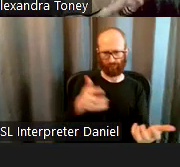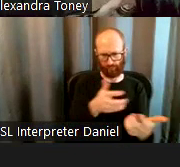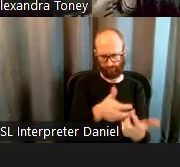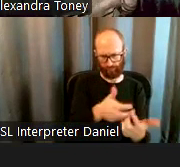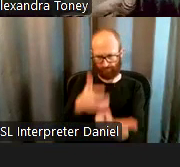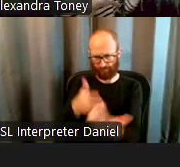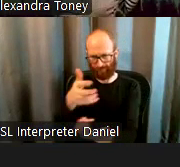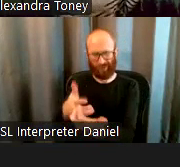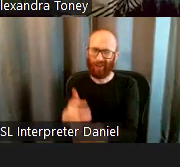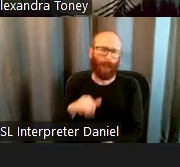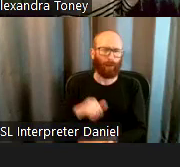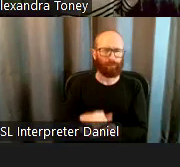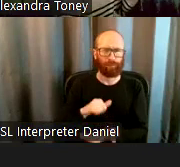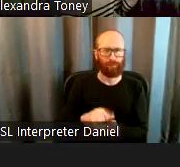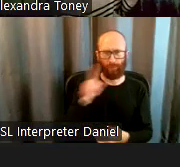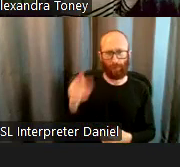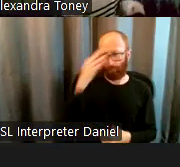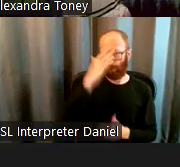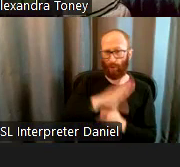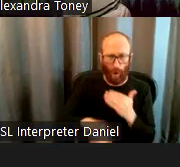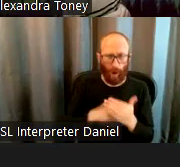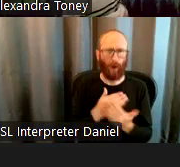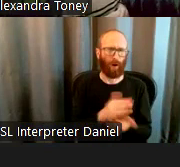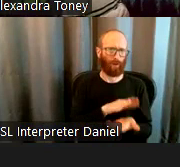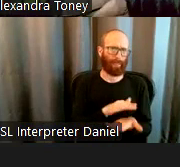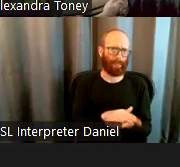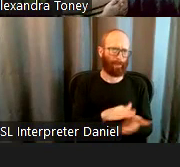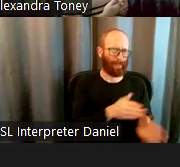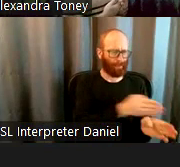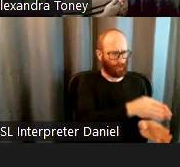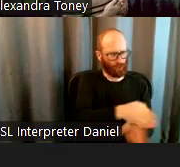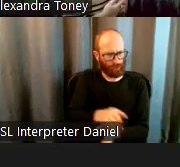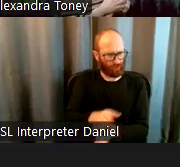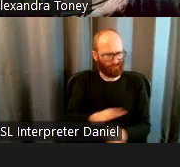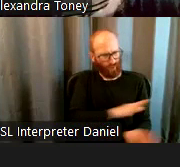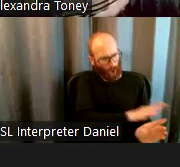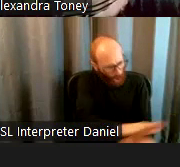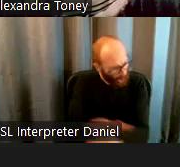all the different academic areas; so I want to highlight that. And then the other thing that